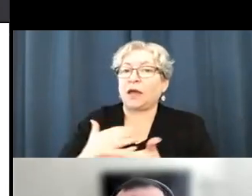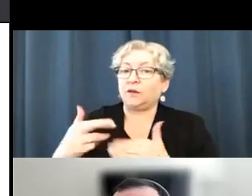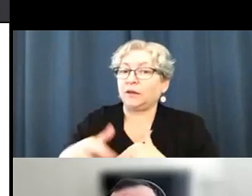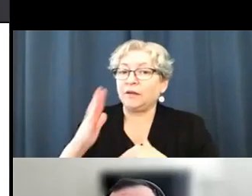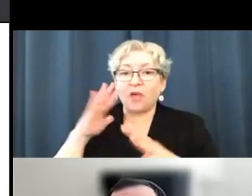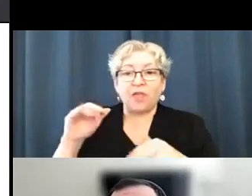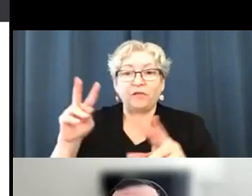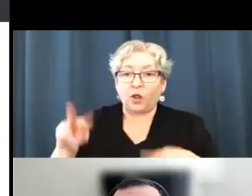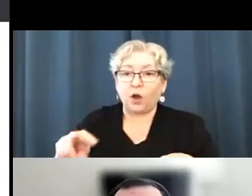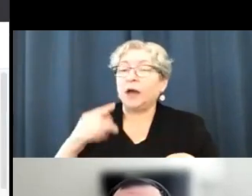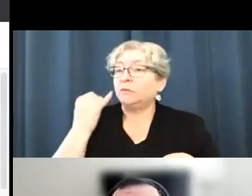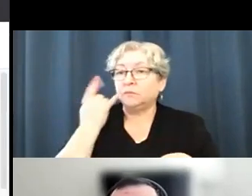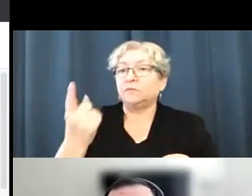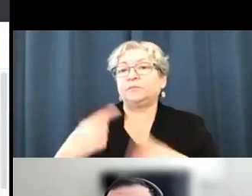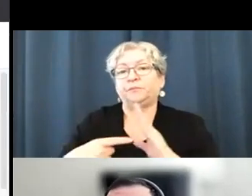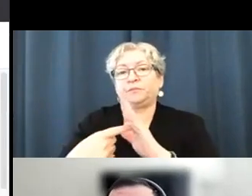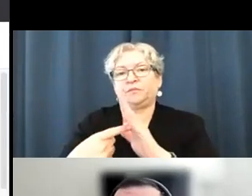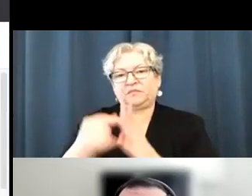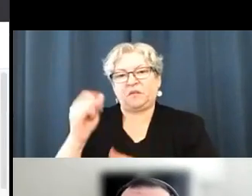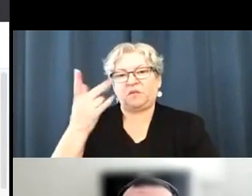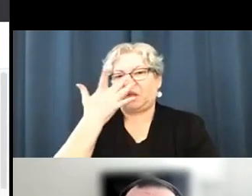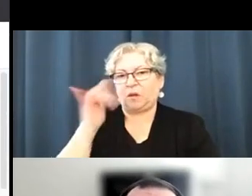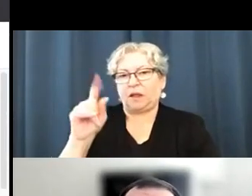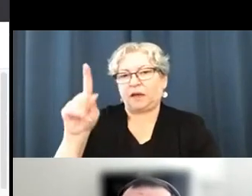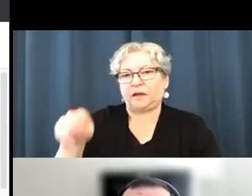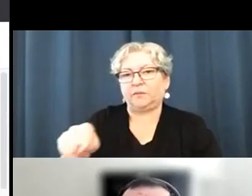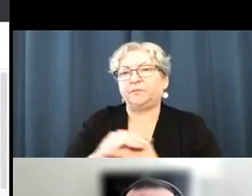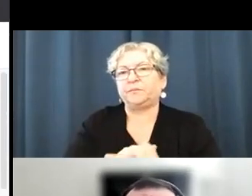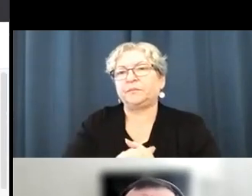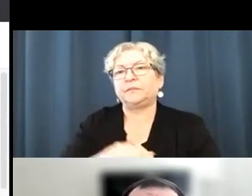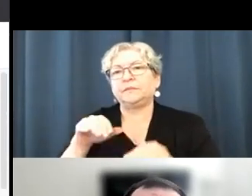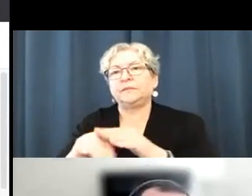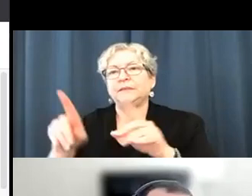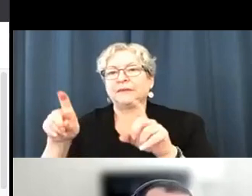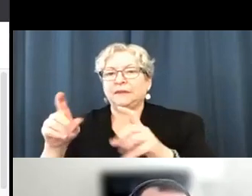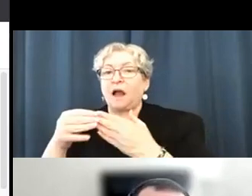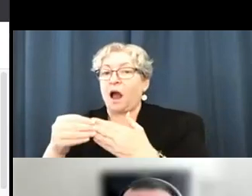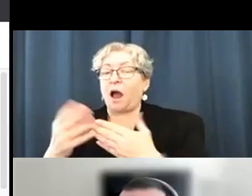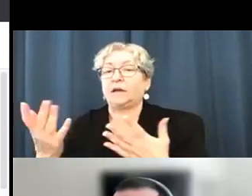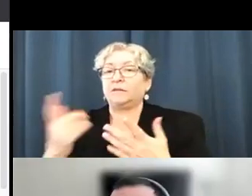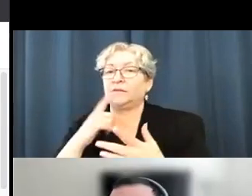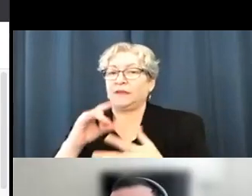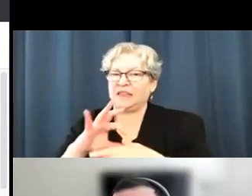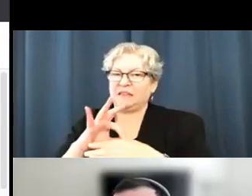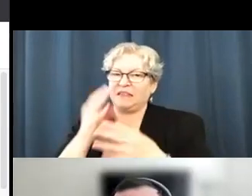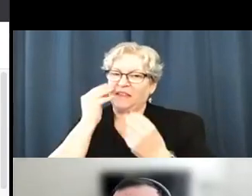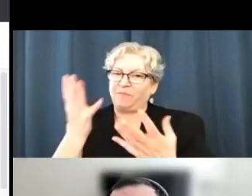I will quickly just show what we've got here. The accessibility testing guide is basically the content that we're about to present,